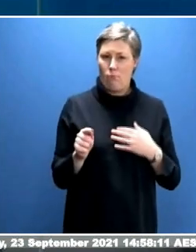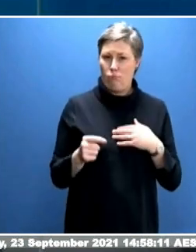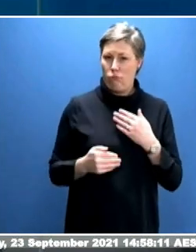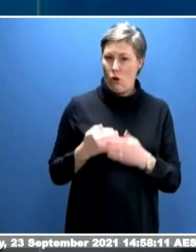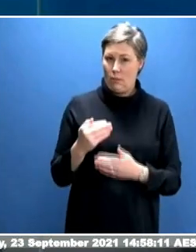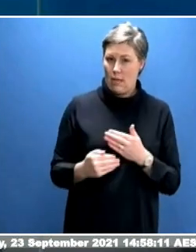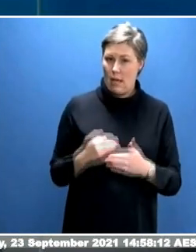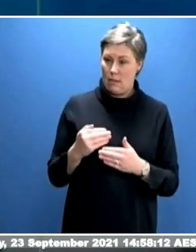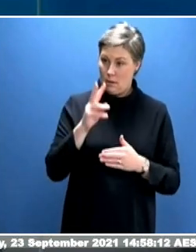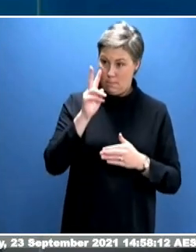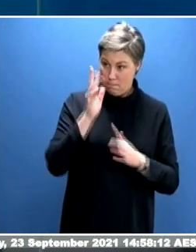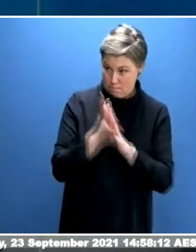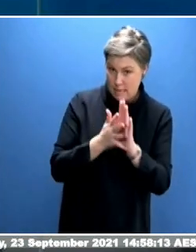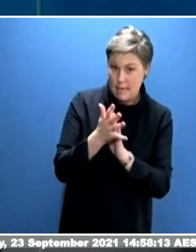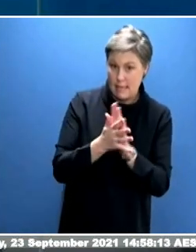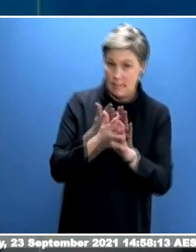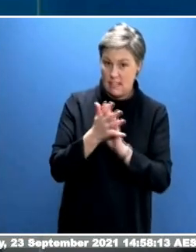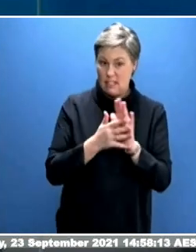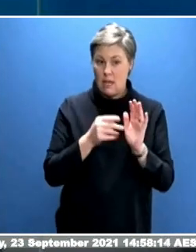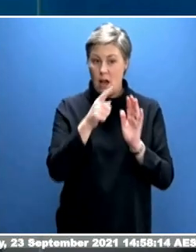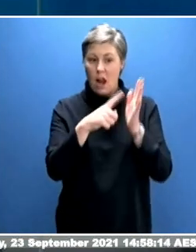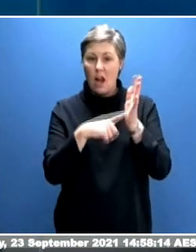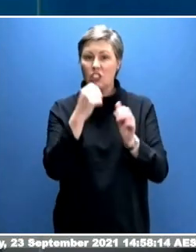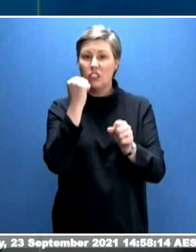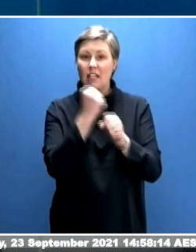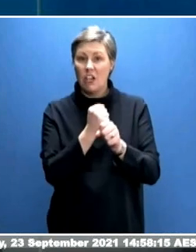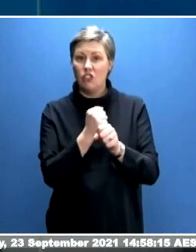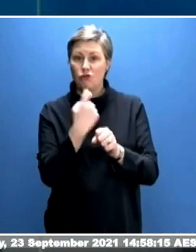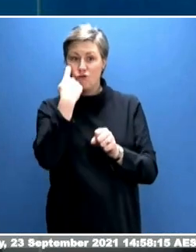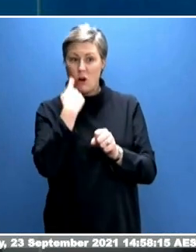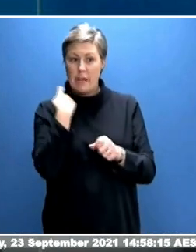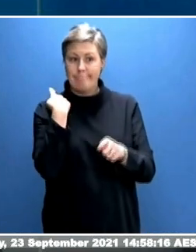you've said that on that legislative program, legislation will come into